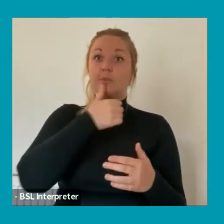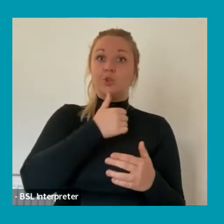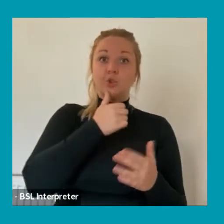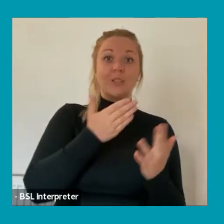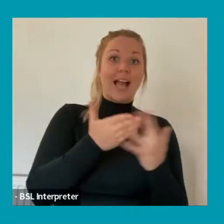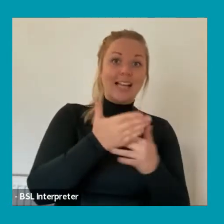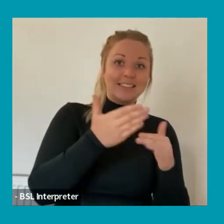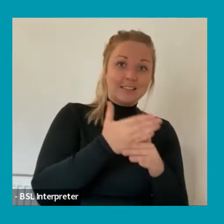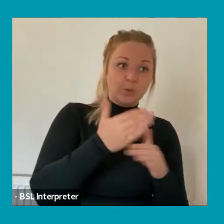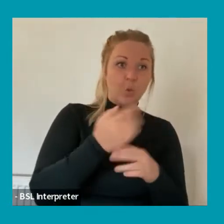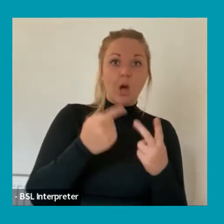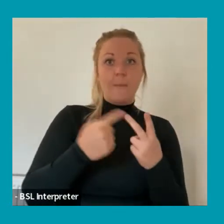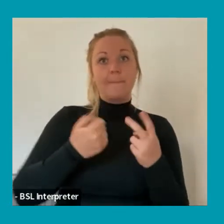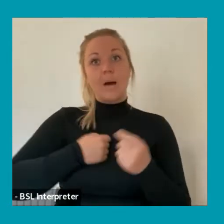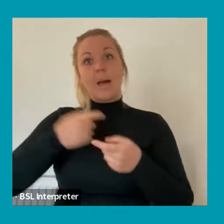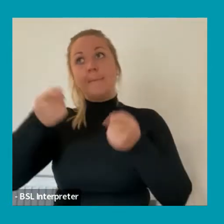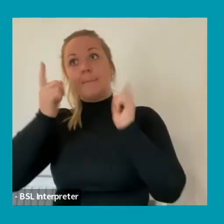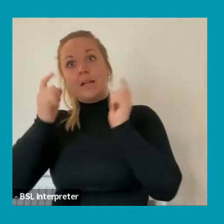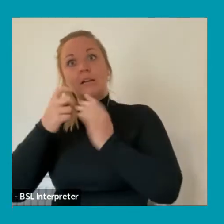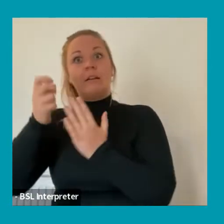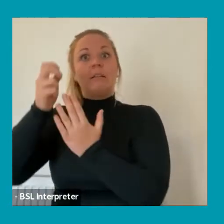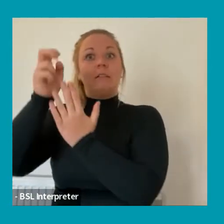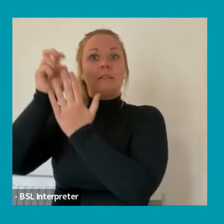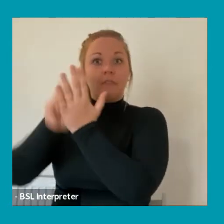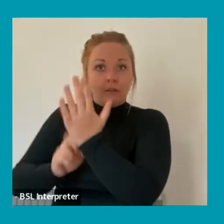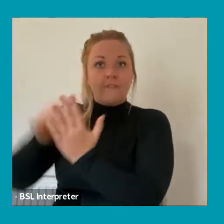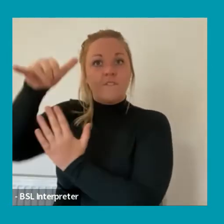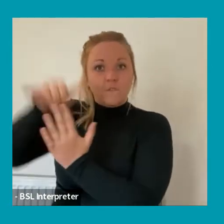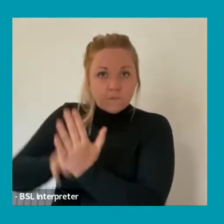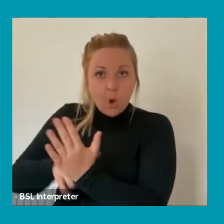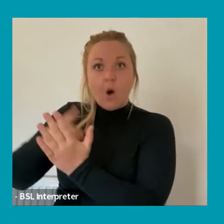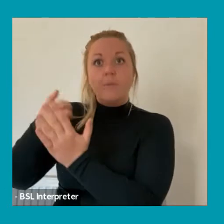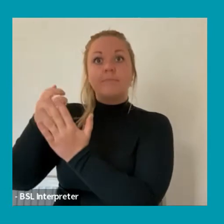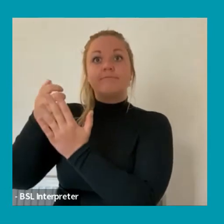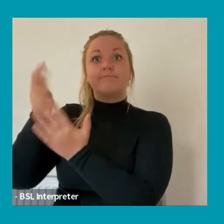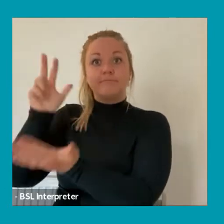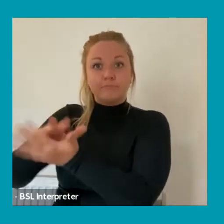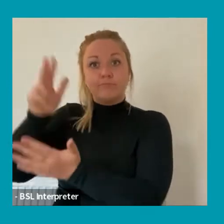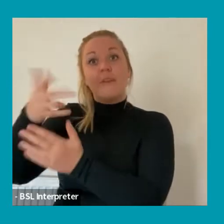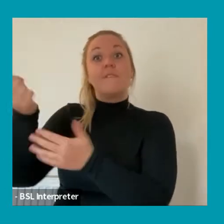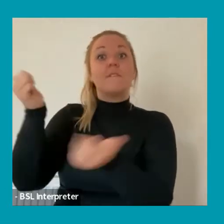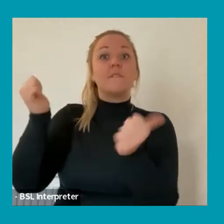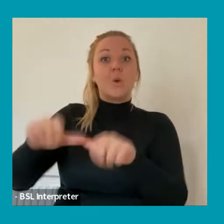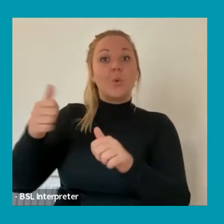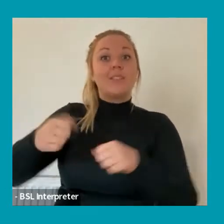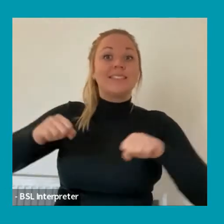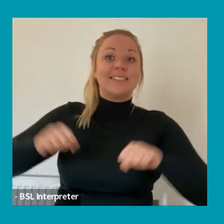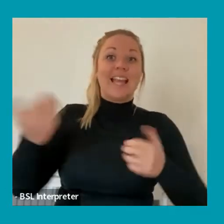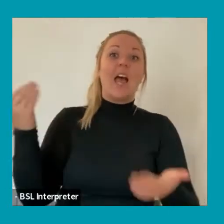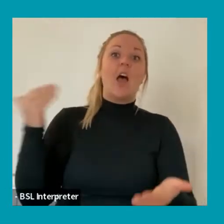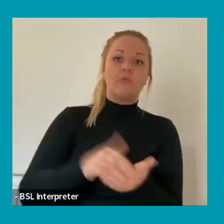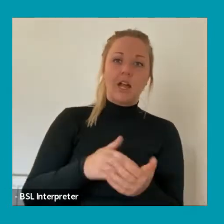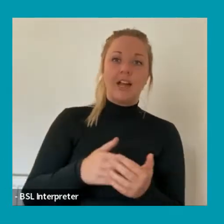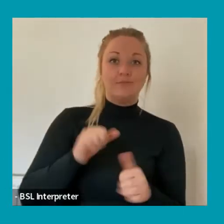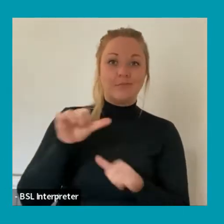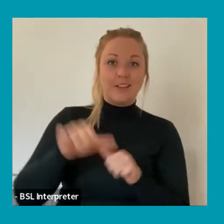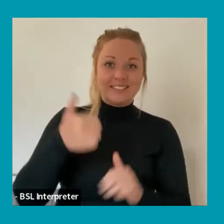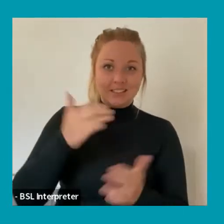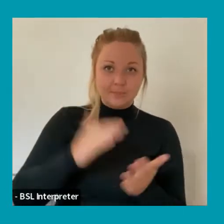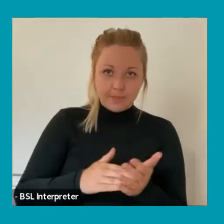filling in forms and applying for the chair to arrive at my desk. I think at that stage what went through my mind was.